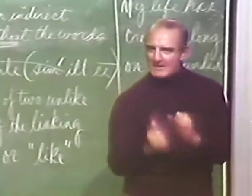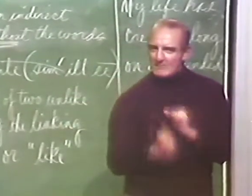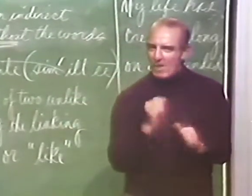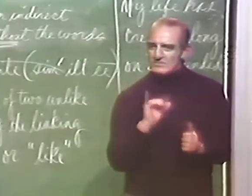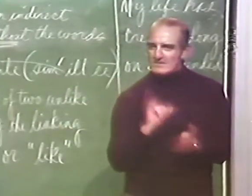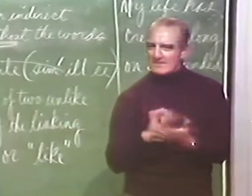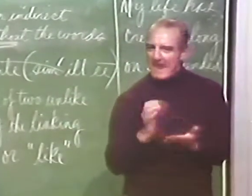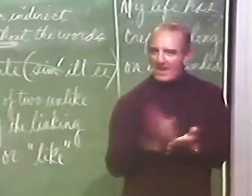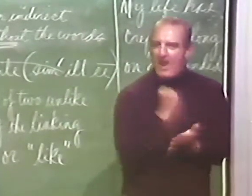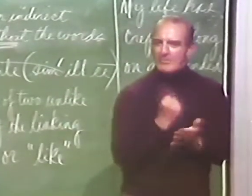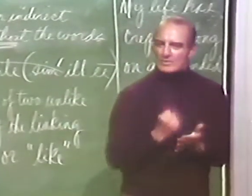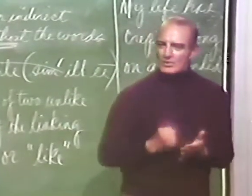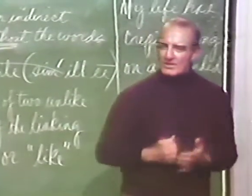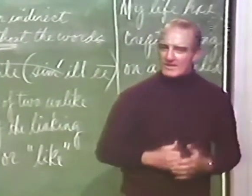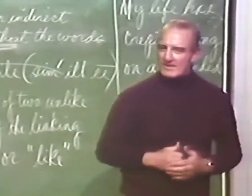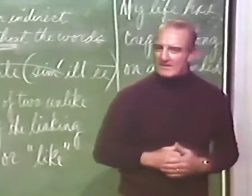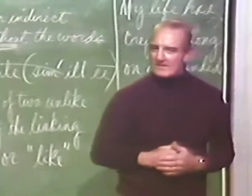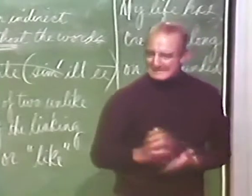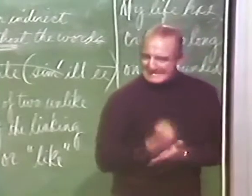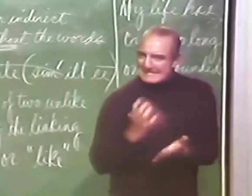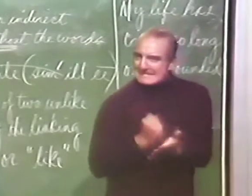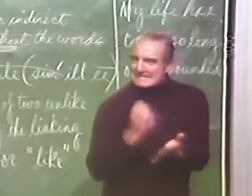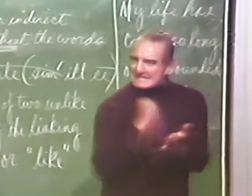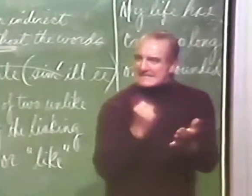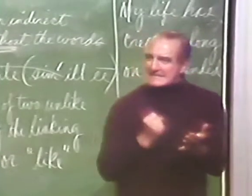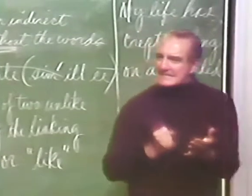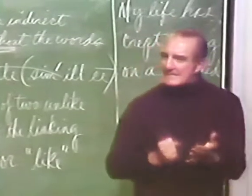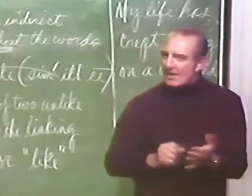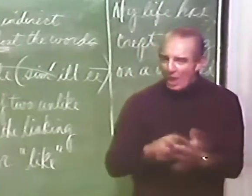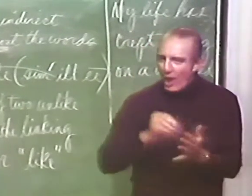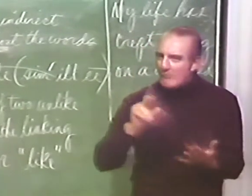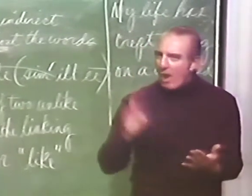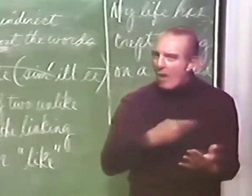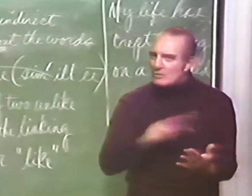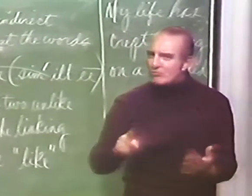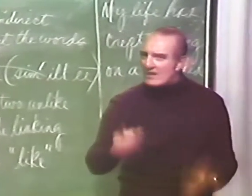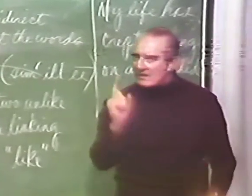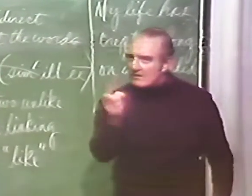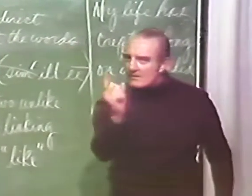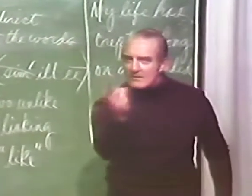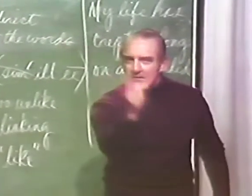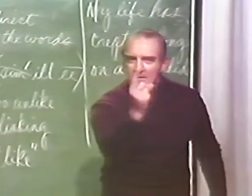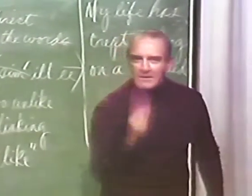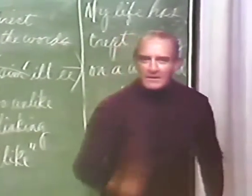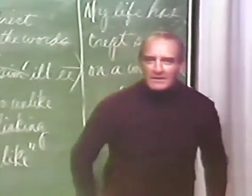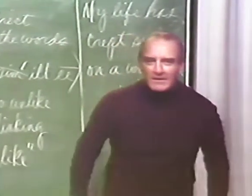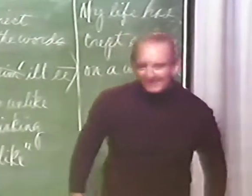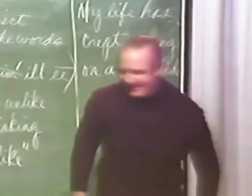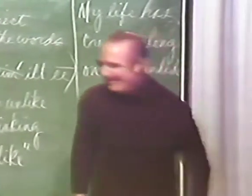WHEN YOU DO, MAKE THE MOST OF THAT OPPORTUNITY.